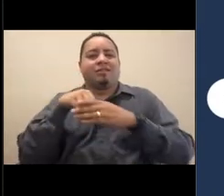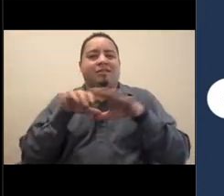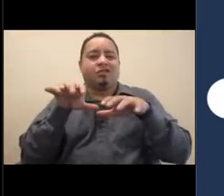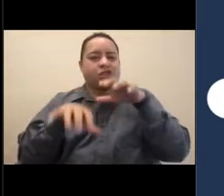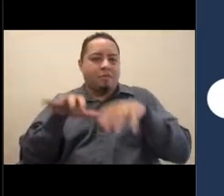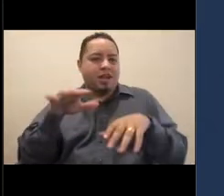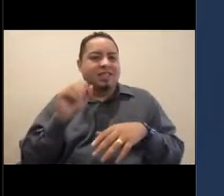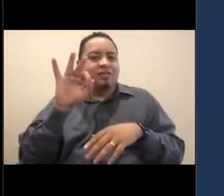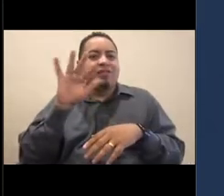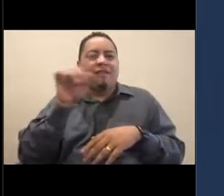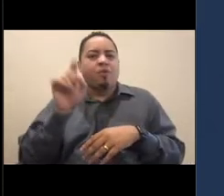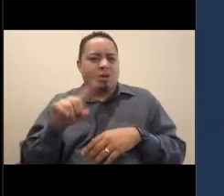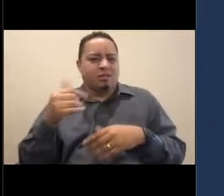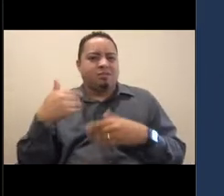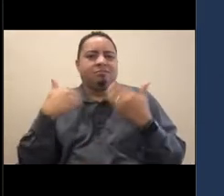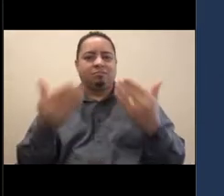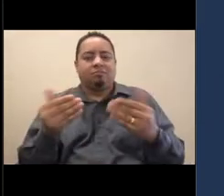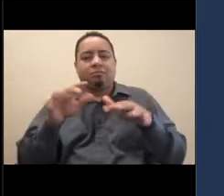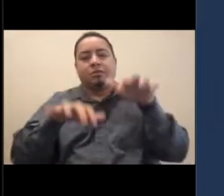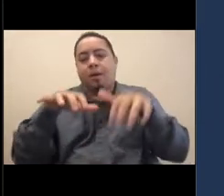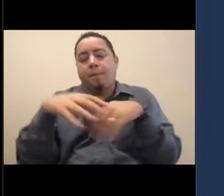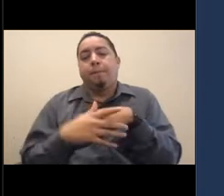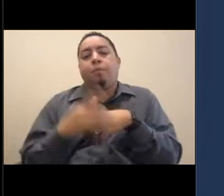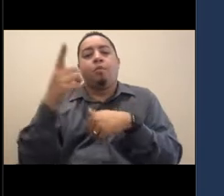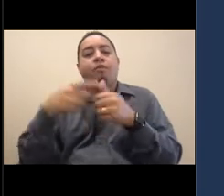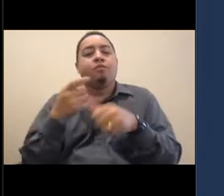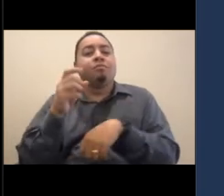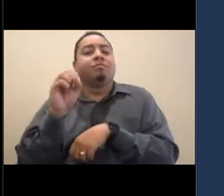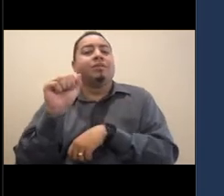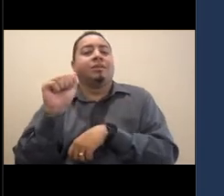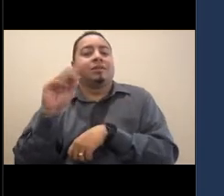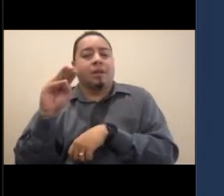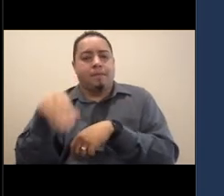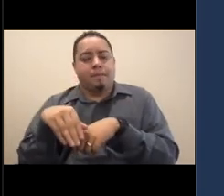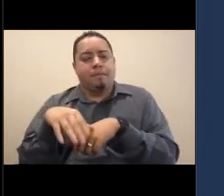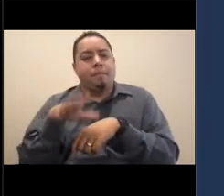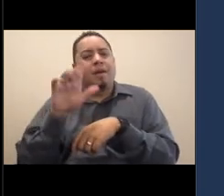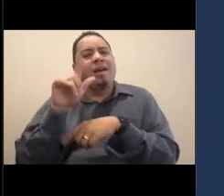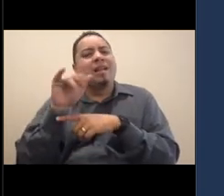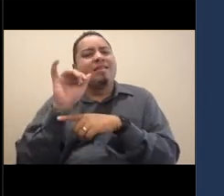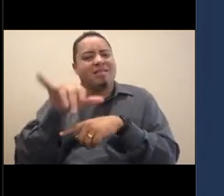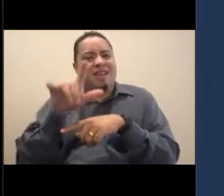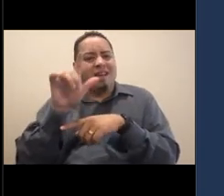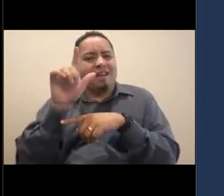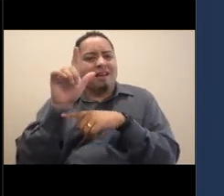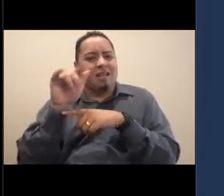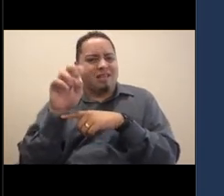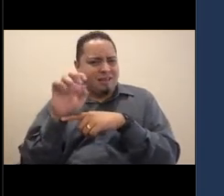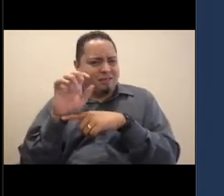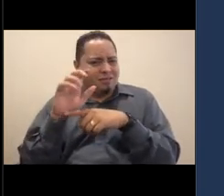One came in from Sam, and that question is, is Lake Champlain named after somebody?